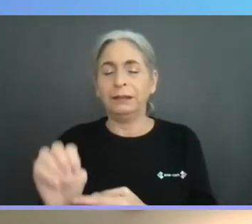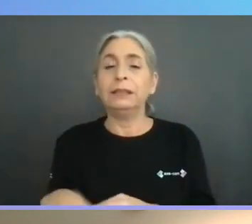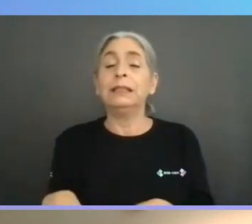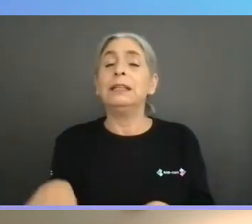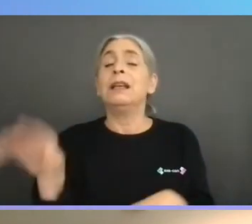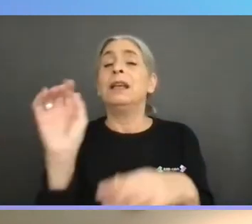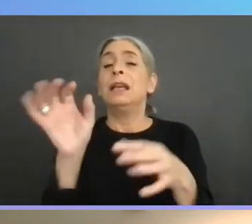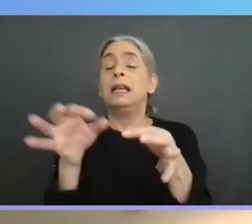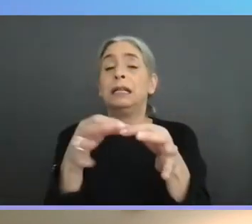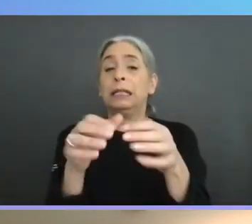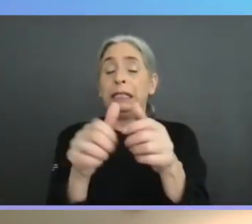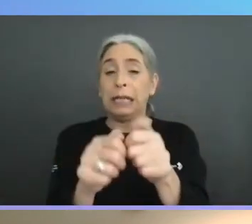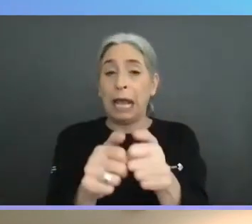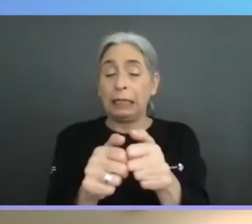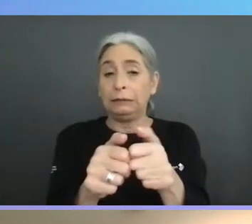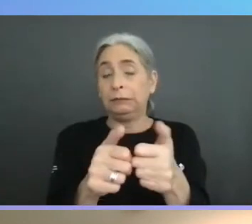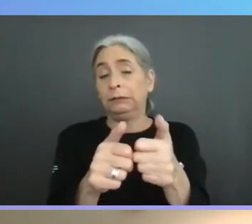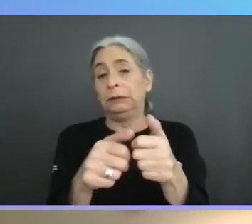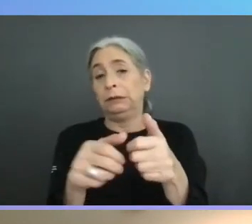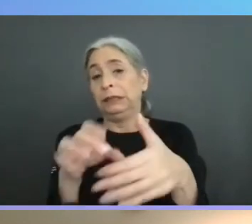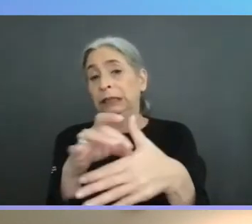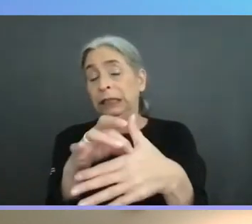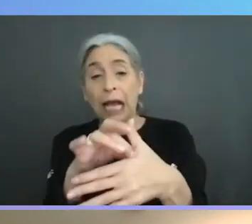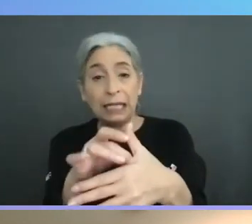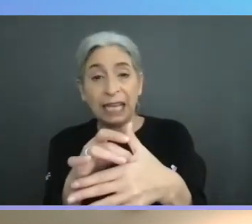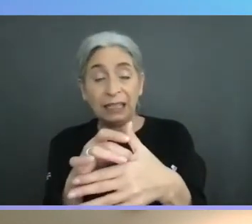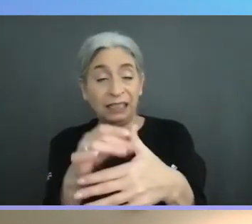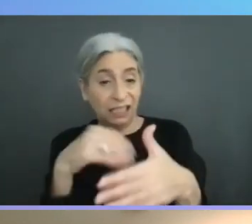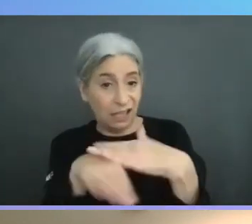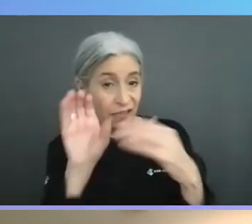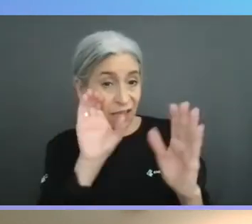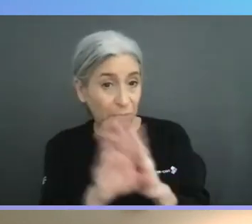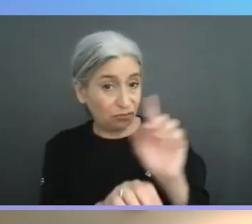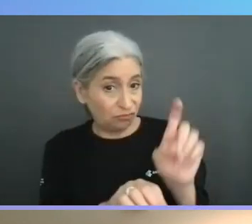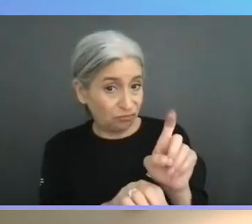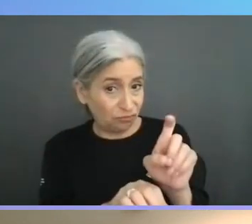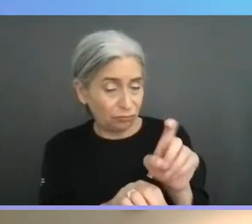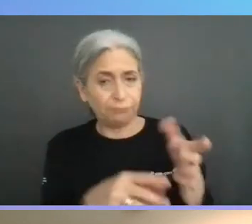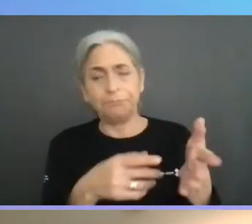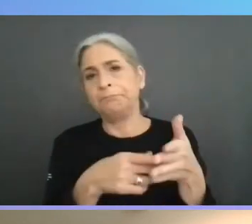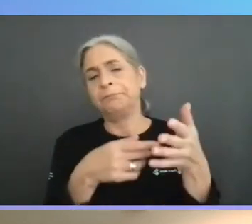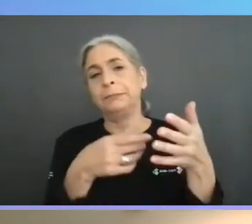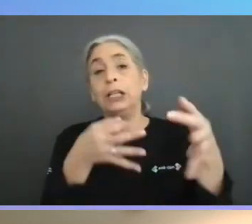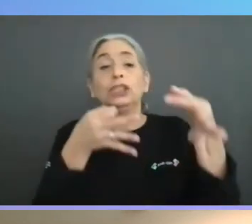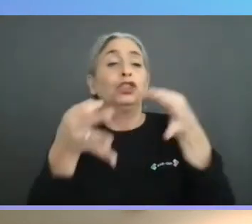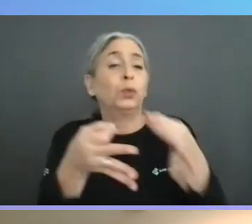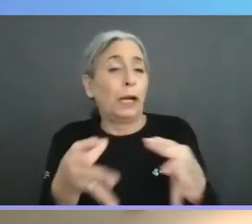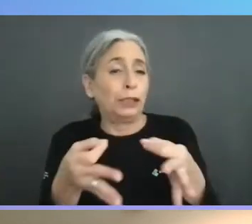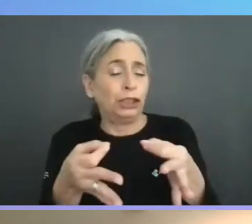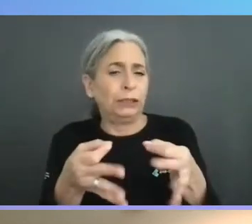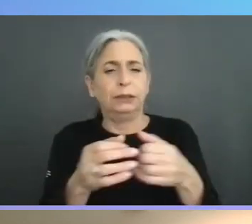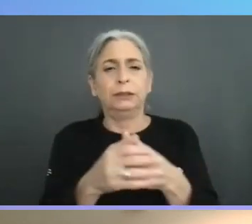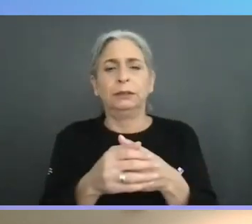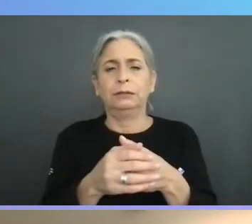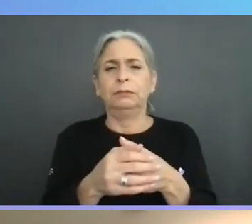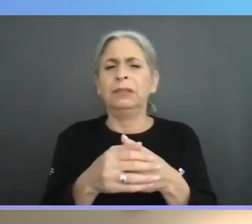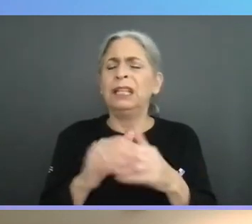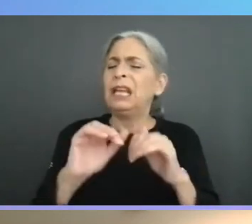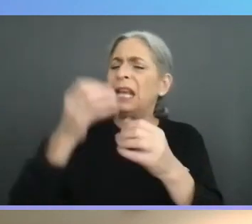text in the image? Um directions , information on how to navigate